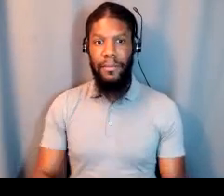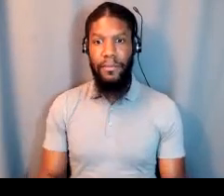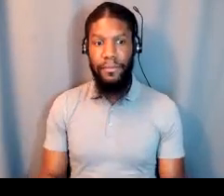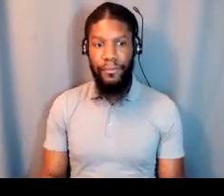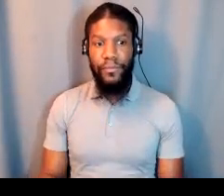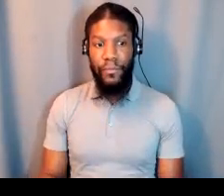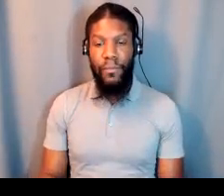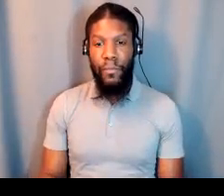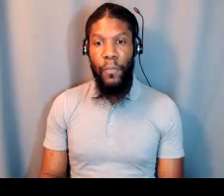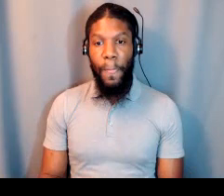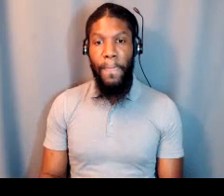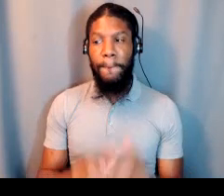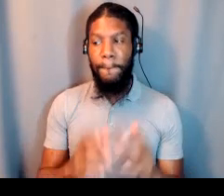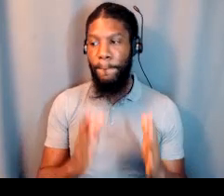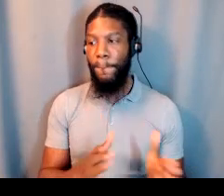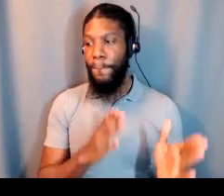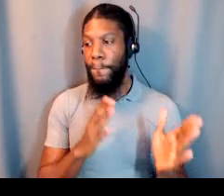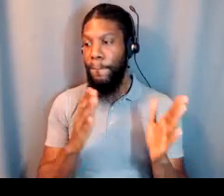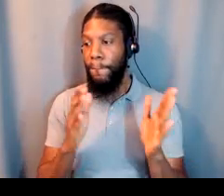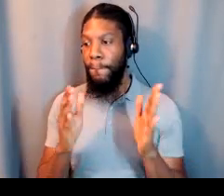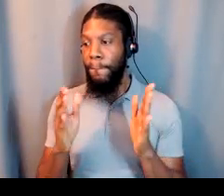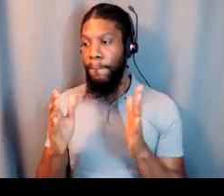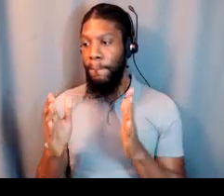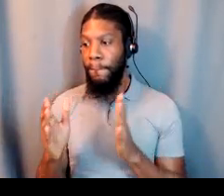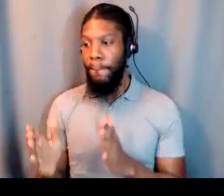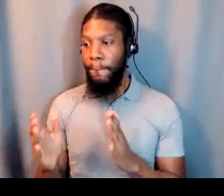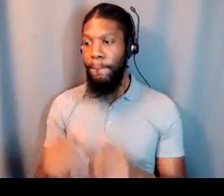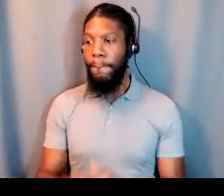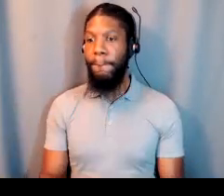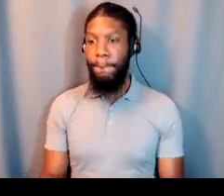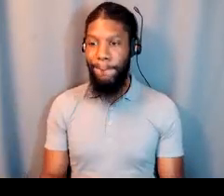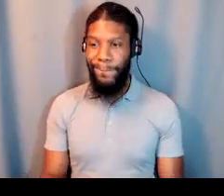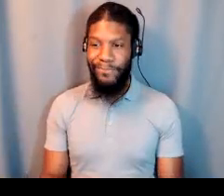intentionally presenting racist ideas, I think you have a different kind of problem.